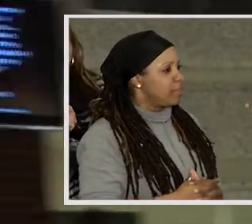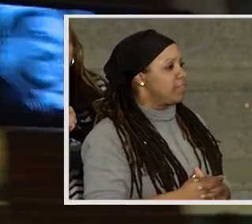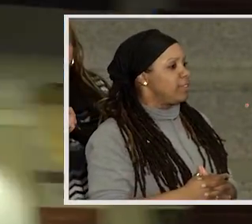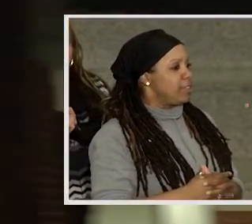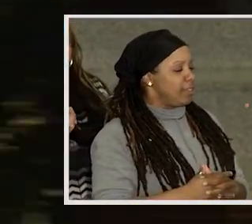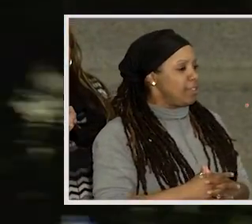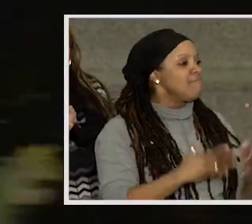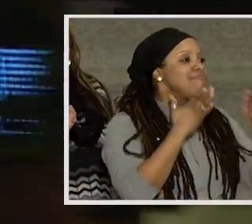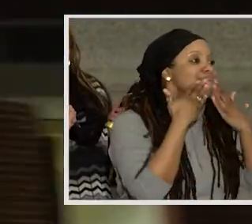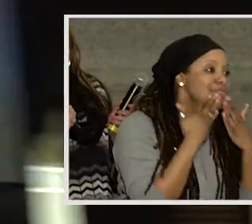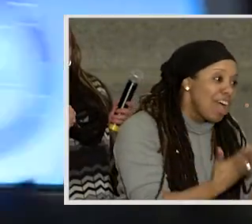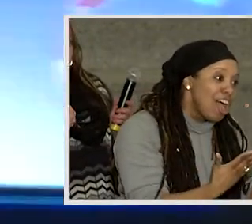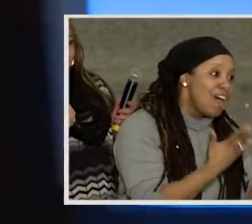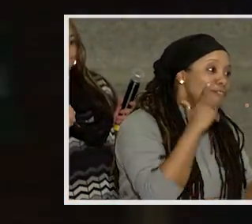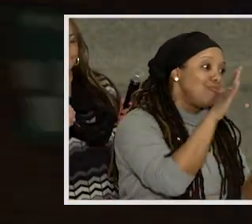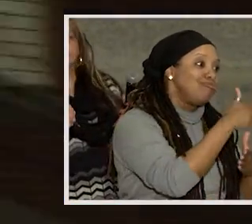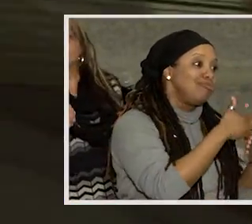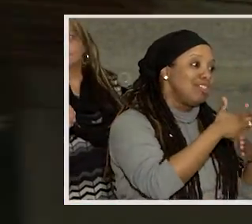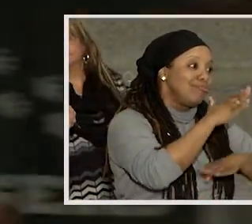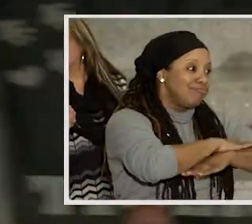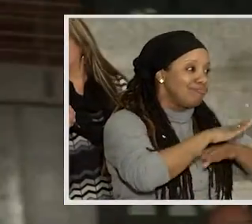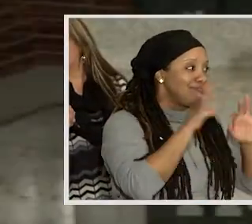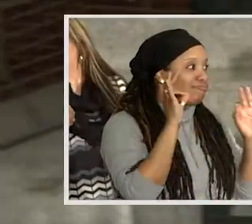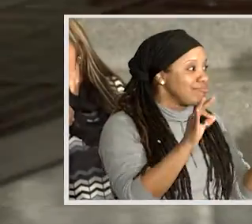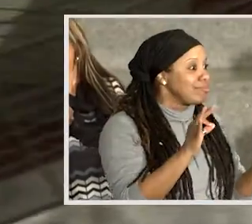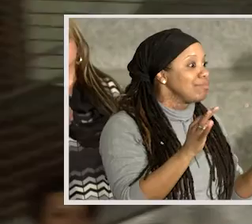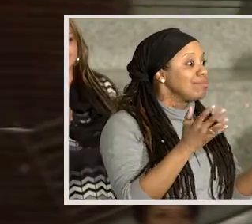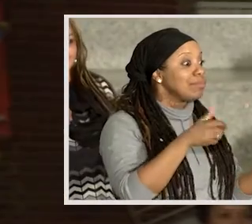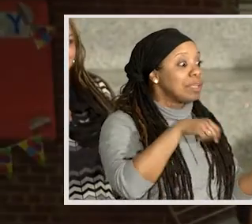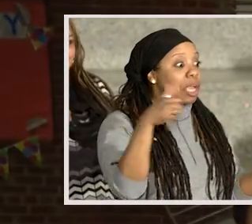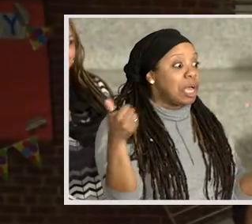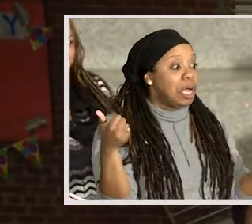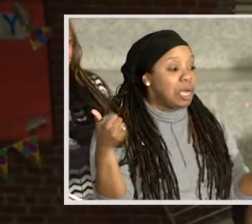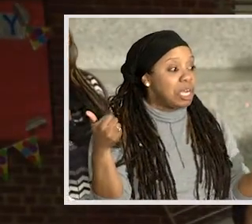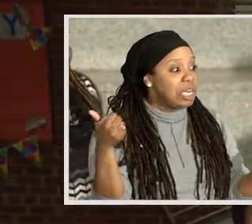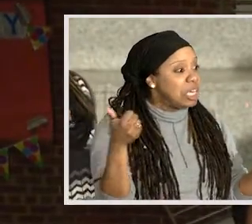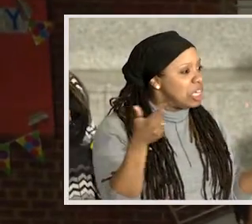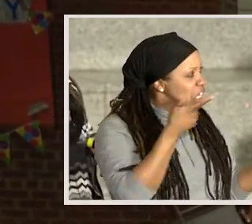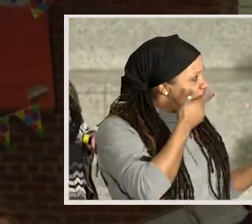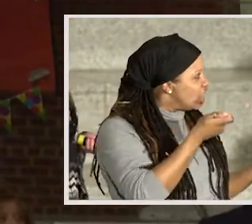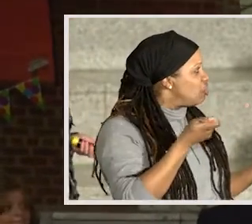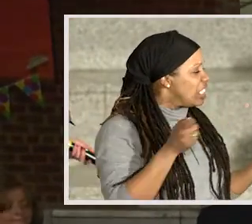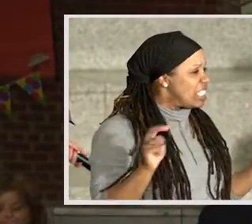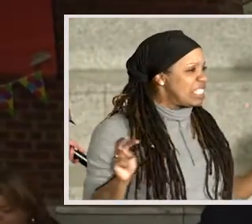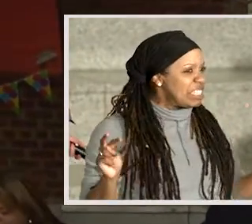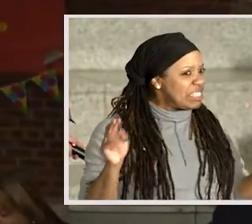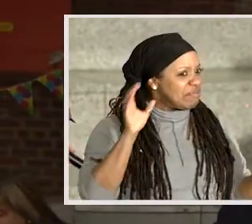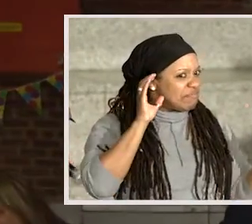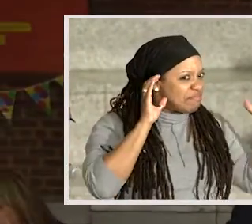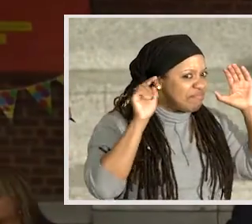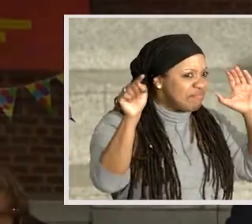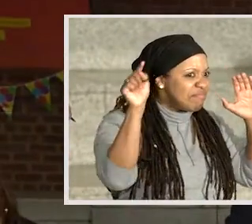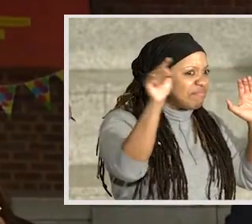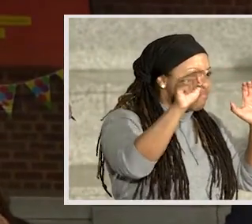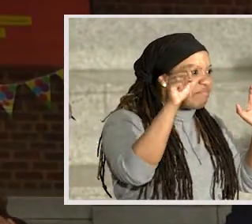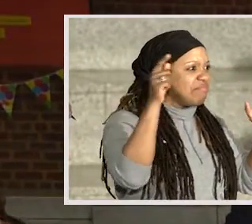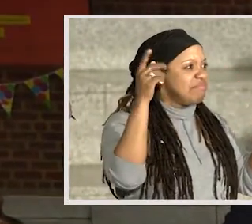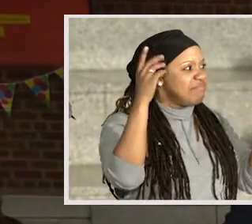THAT WAS INTERESTING WAY TO GO ABOUT IT AND I THINK THAT'S THE ONLY TABLE THAT STAYED UNDER BUDGET.